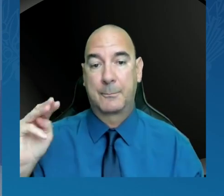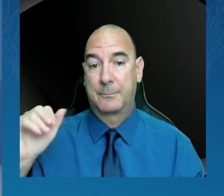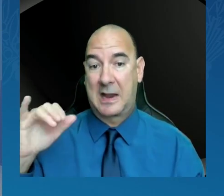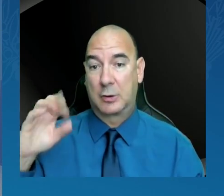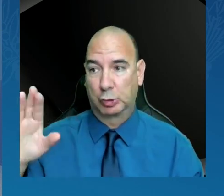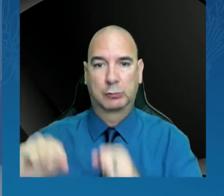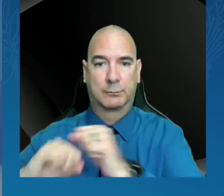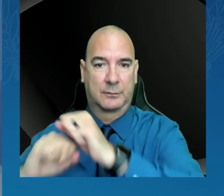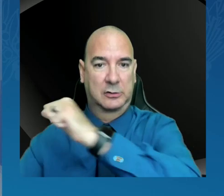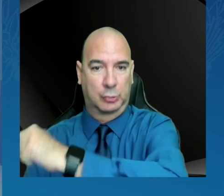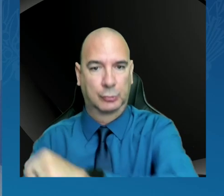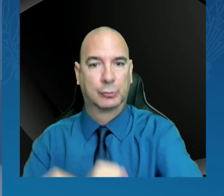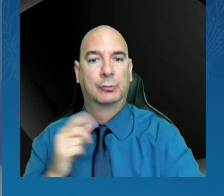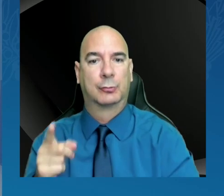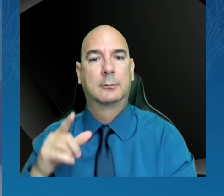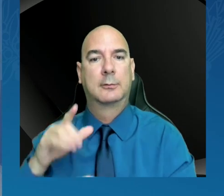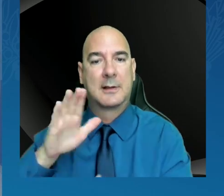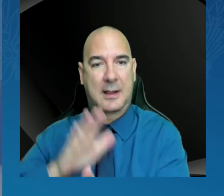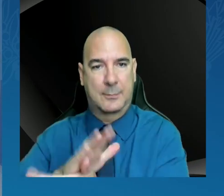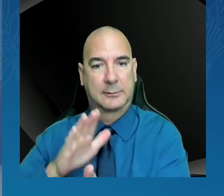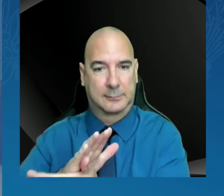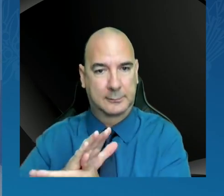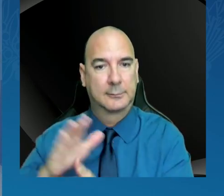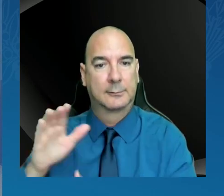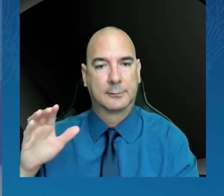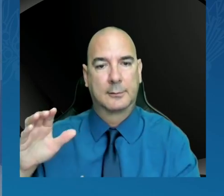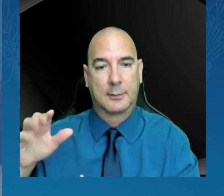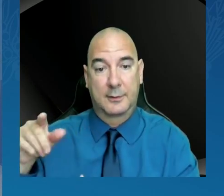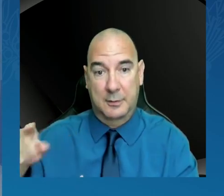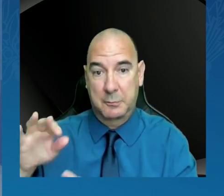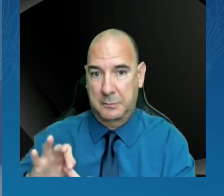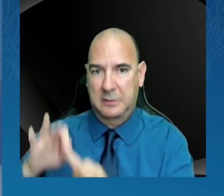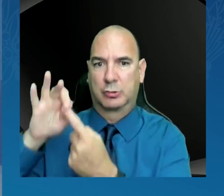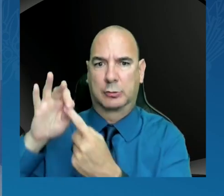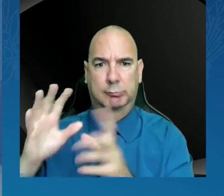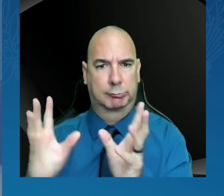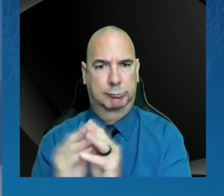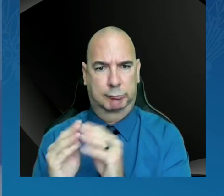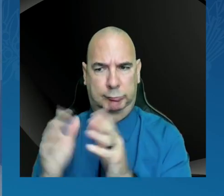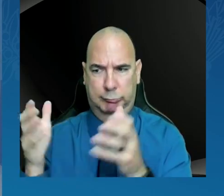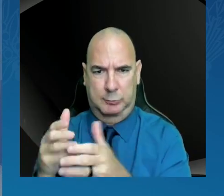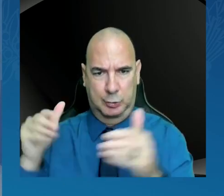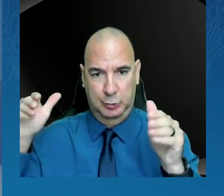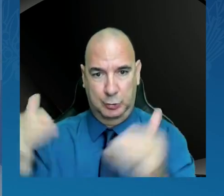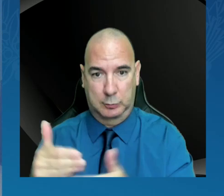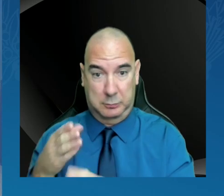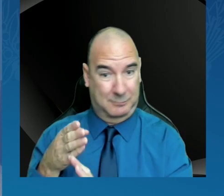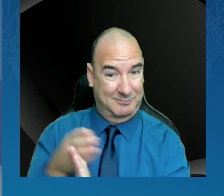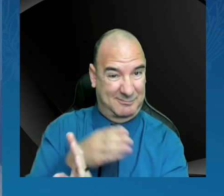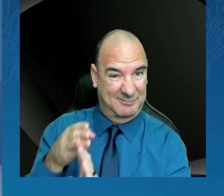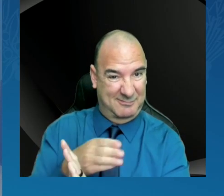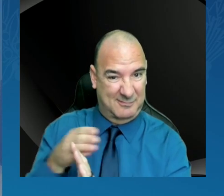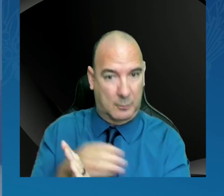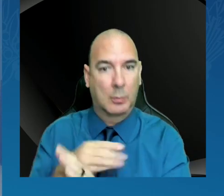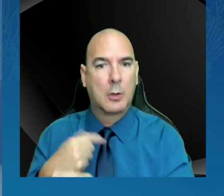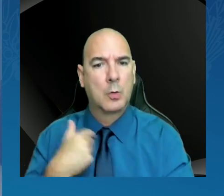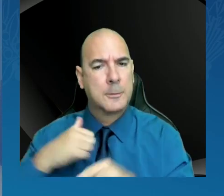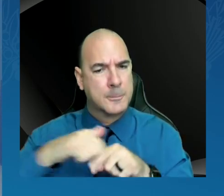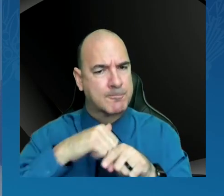that focuses on the pre apprenticeship model to help increase the diversity and pipeline